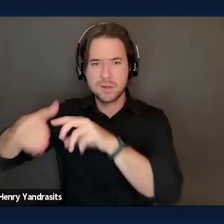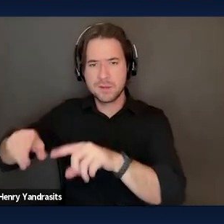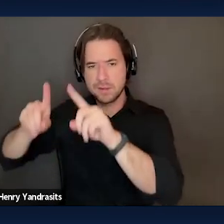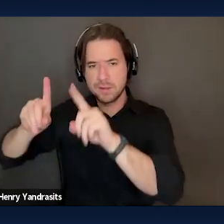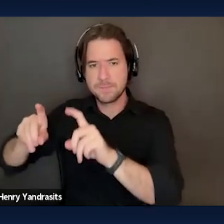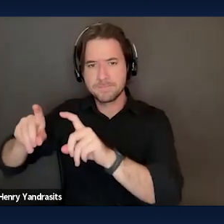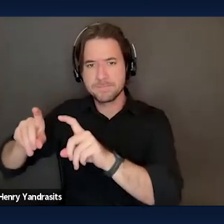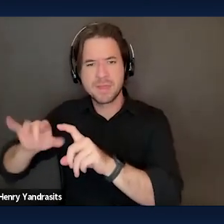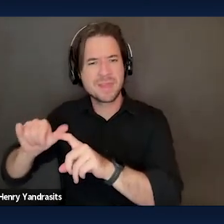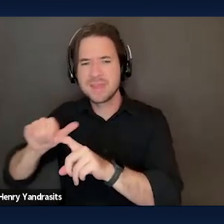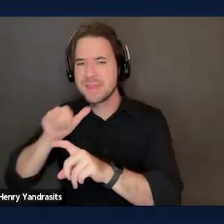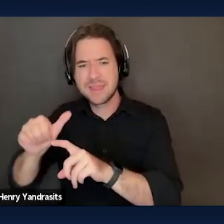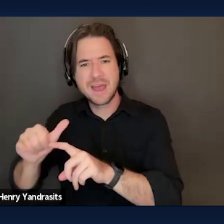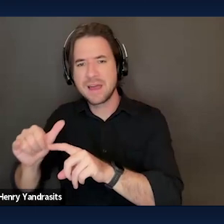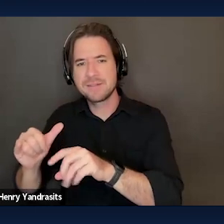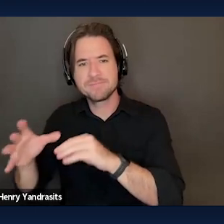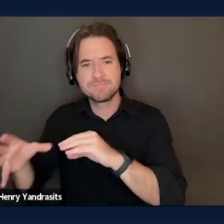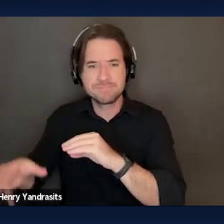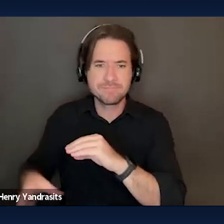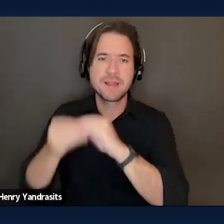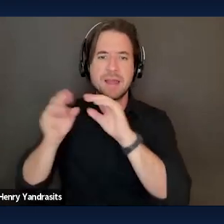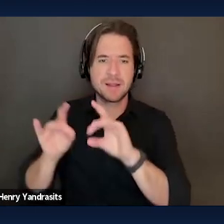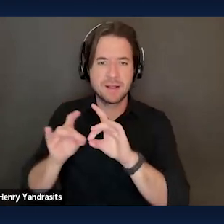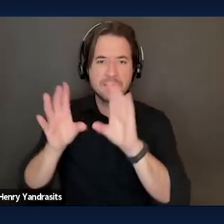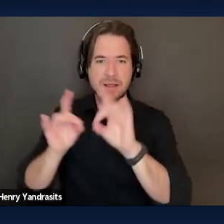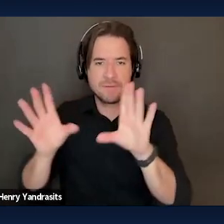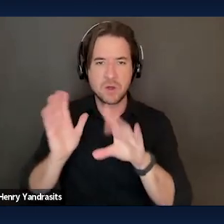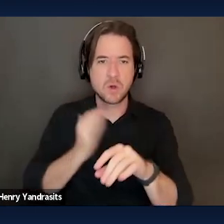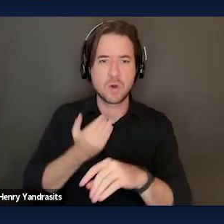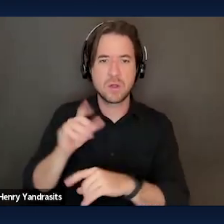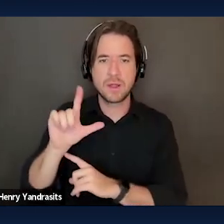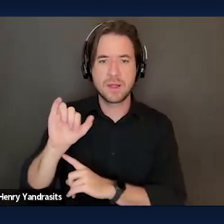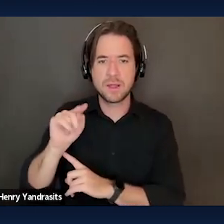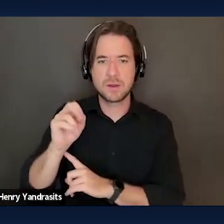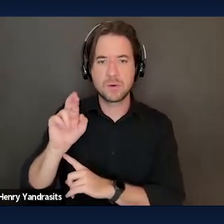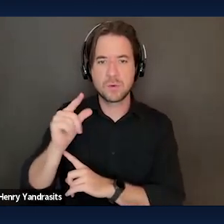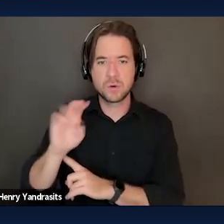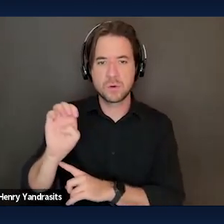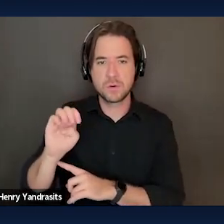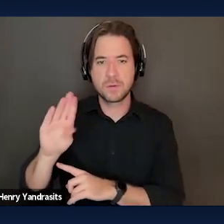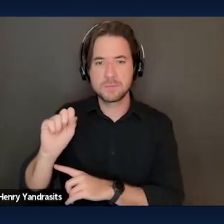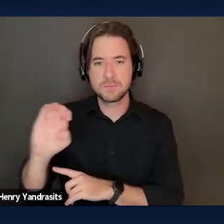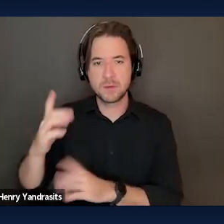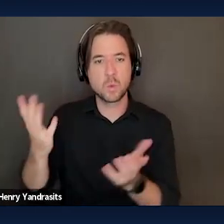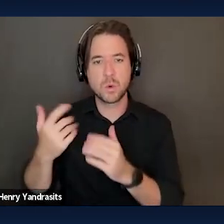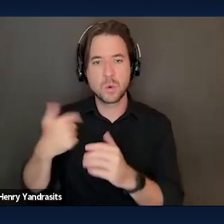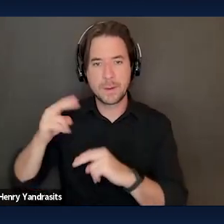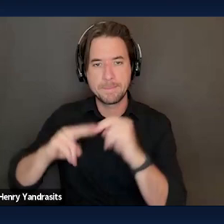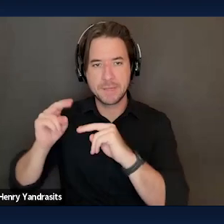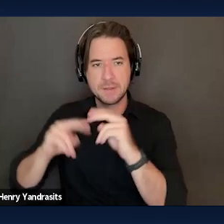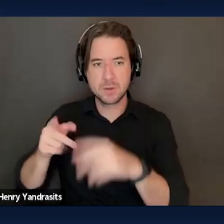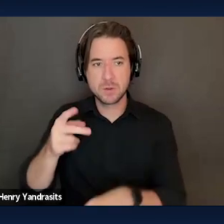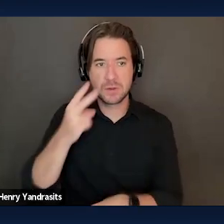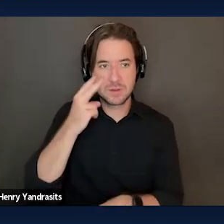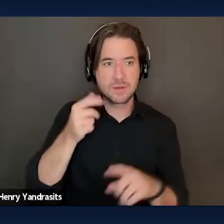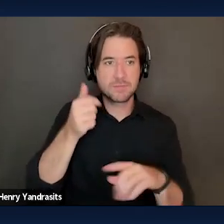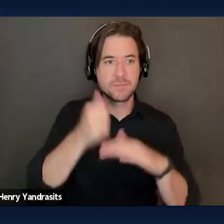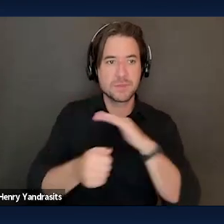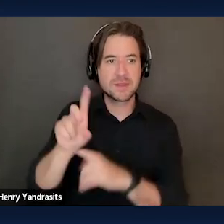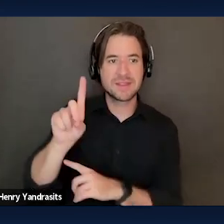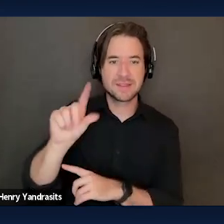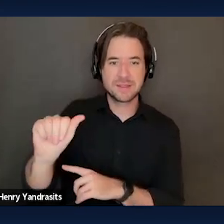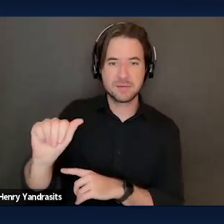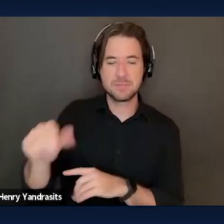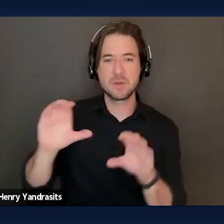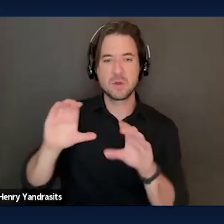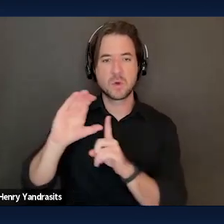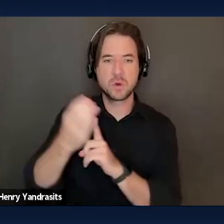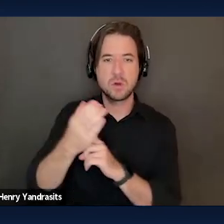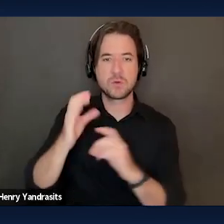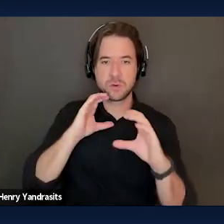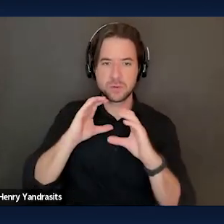clarifying the literature base that we were building, and so here you will see… That under disability culture, community, and Communication.